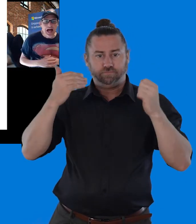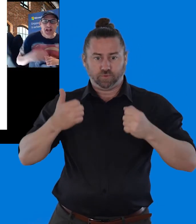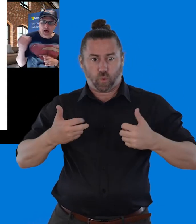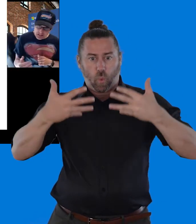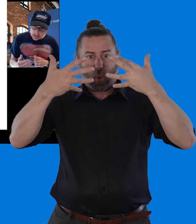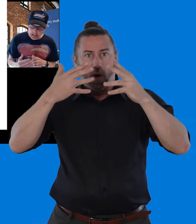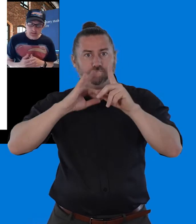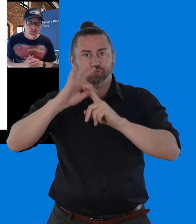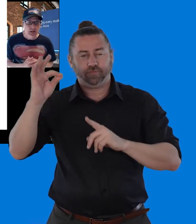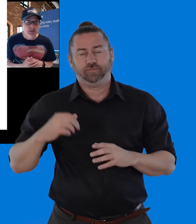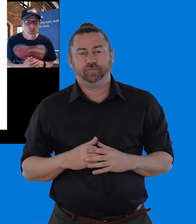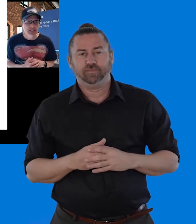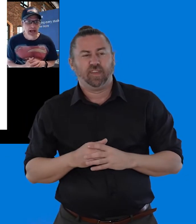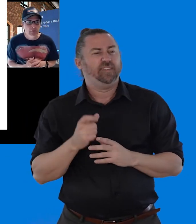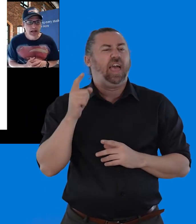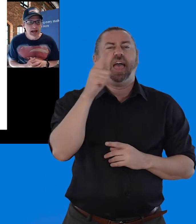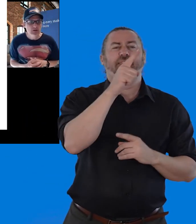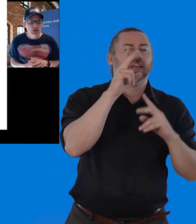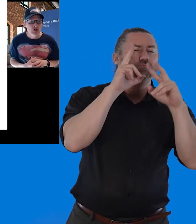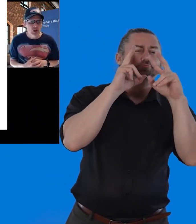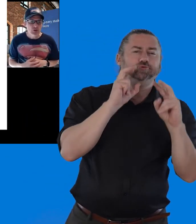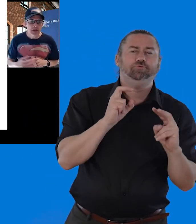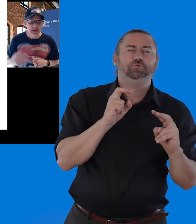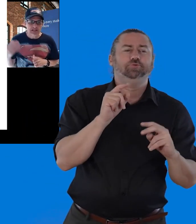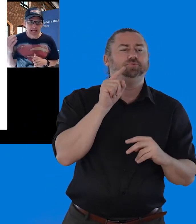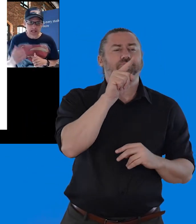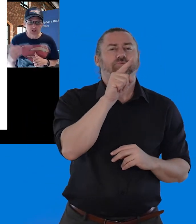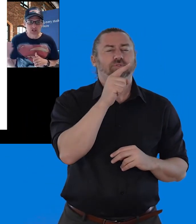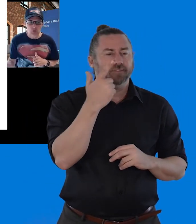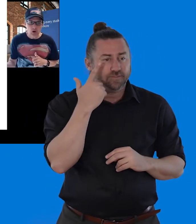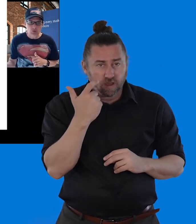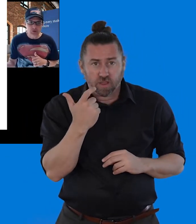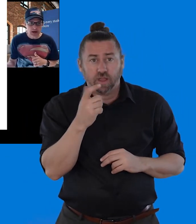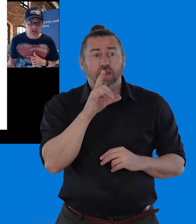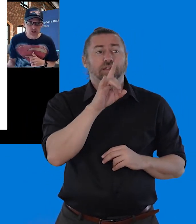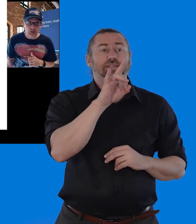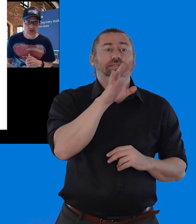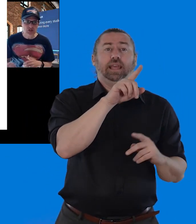Another study that was carried out showed that 10-12th grade students